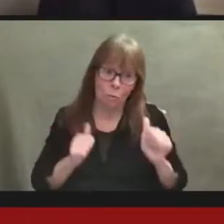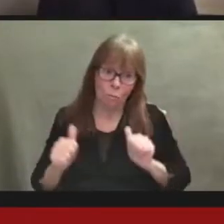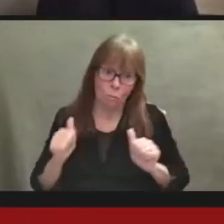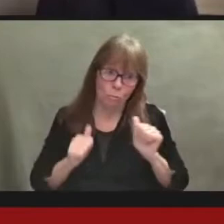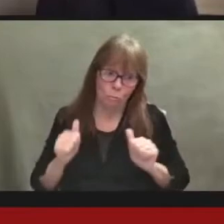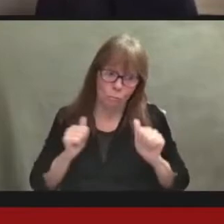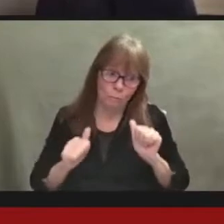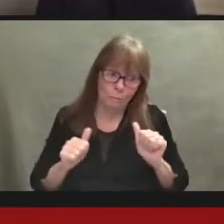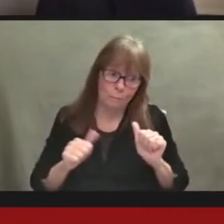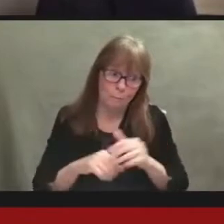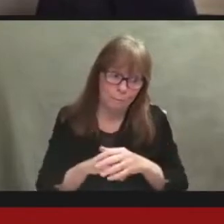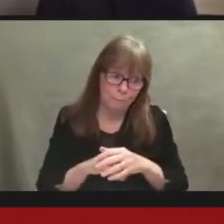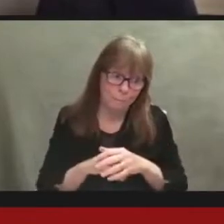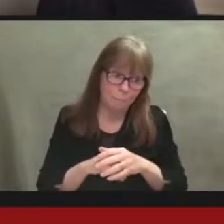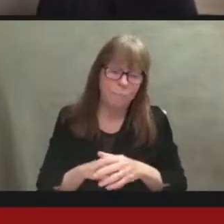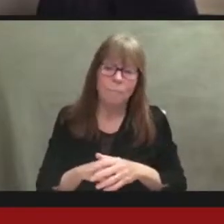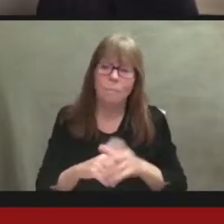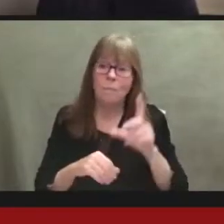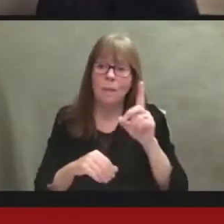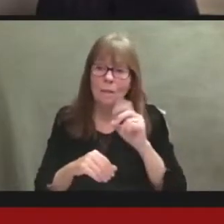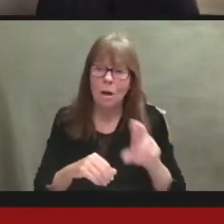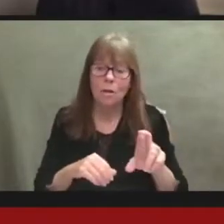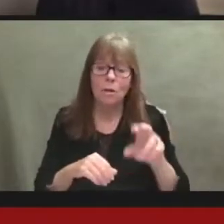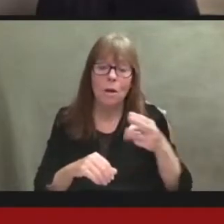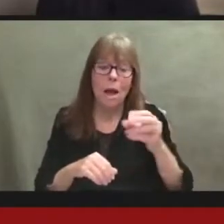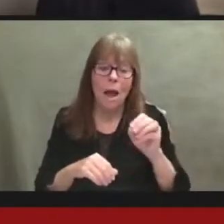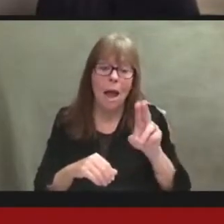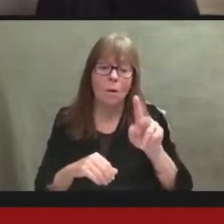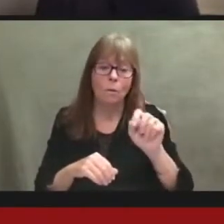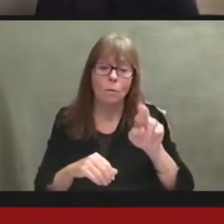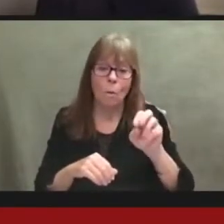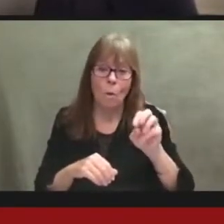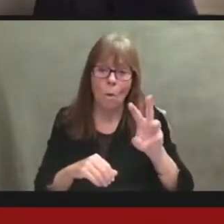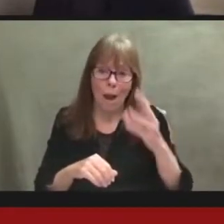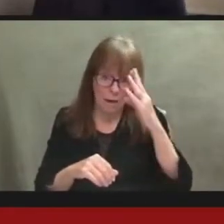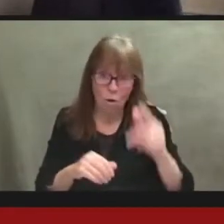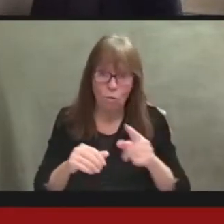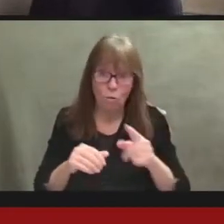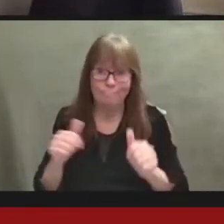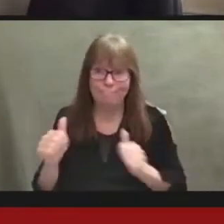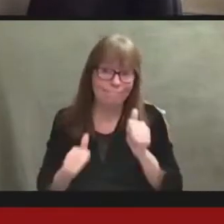So Dr. Houtrow, you know, I know you have ambitions of being a star.